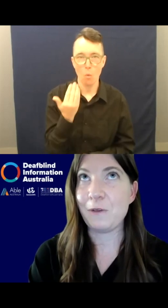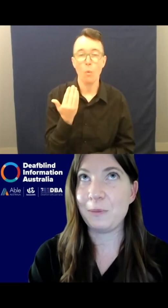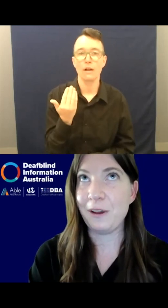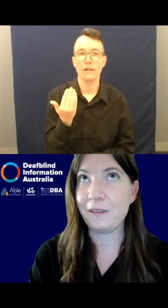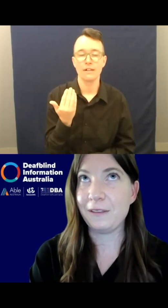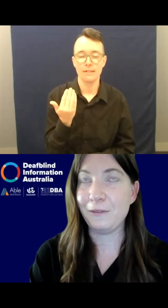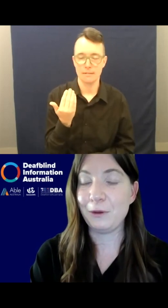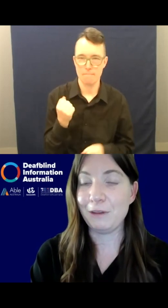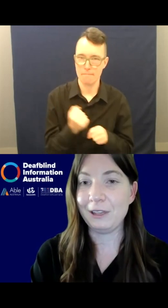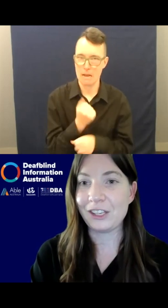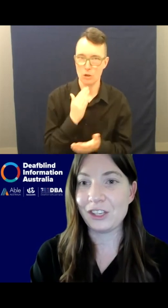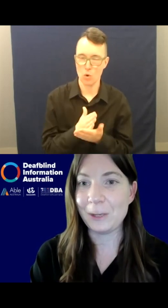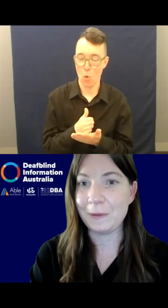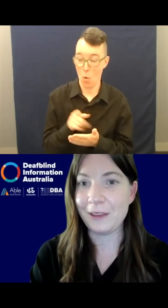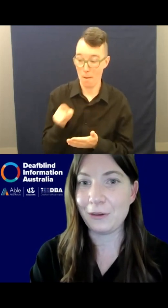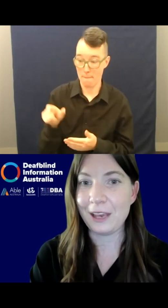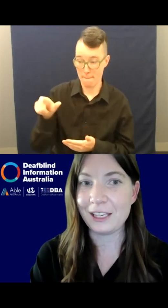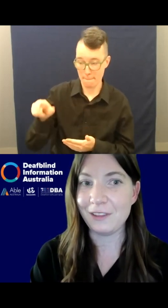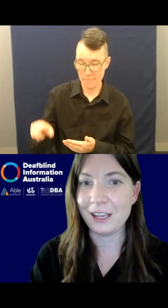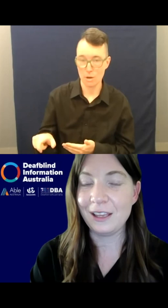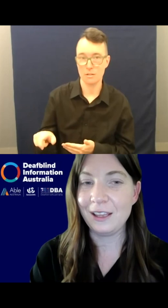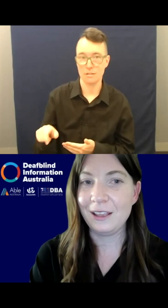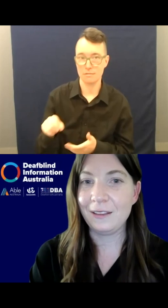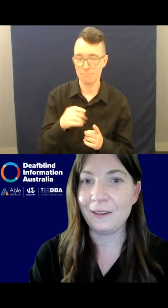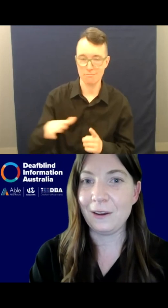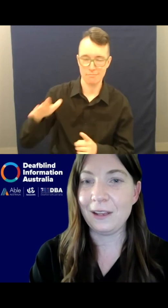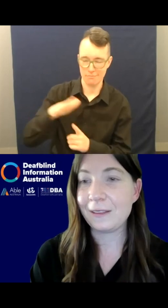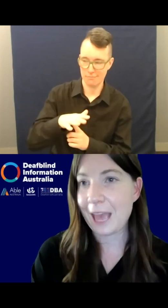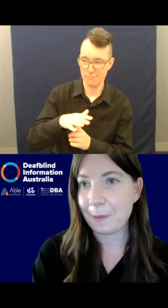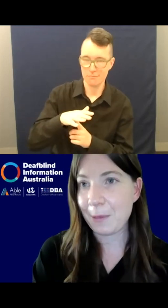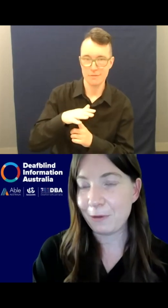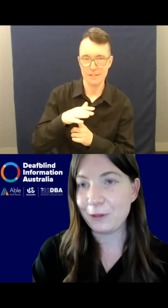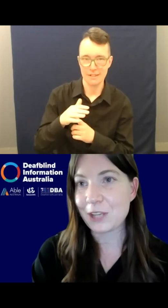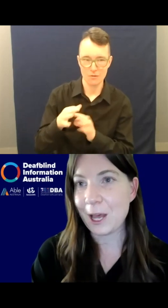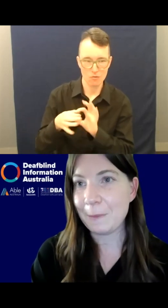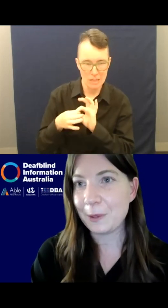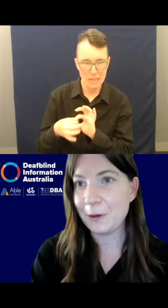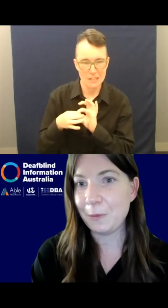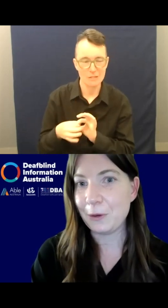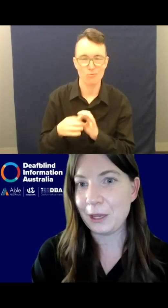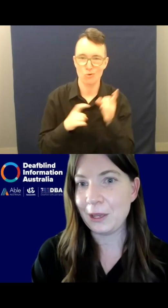process of building relationships and creativity. So it's come up a few times but not putting